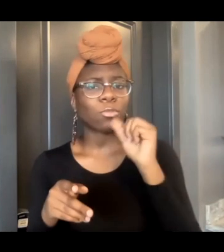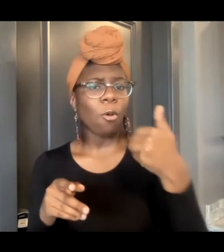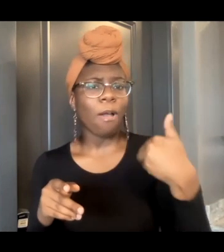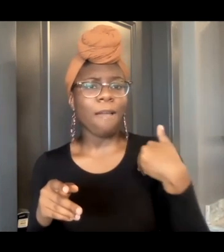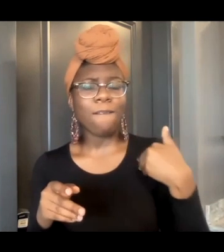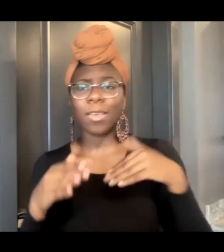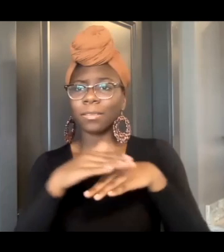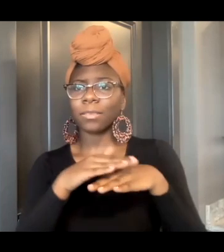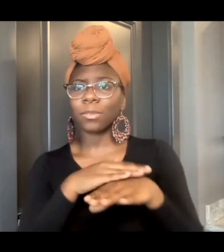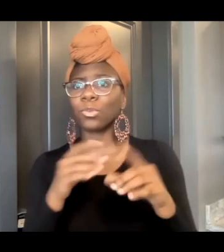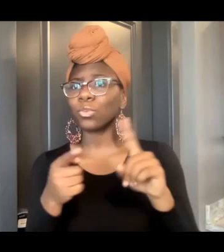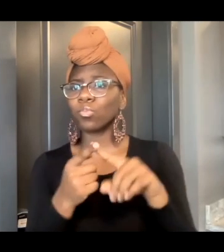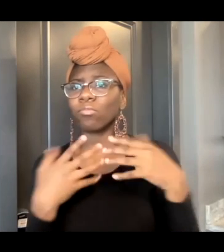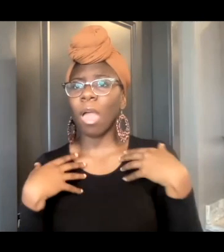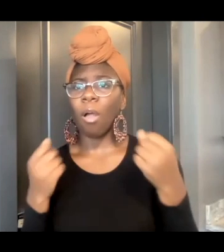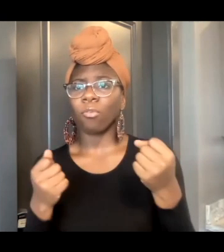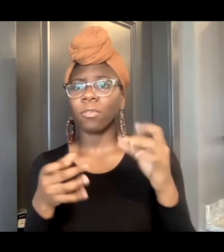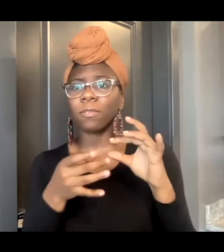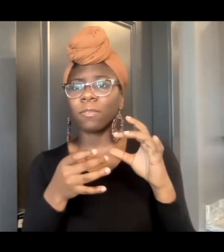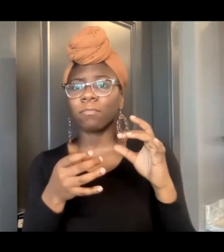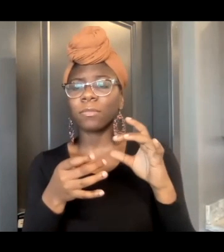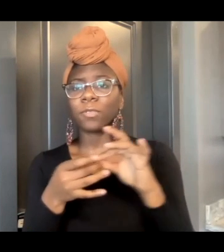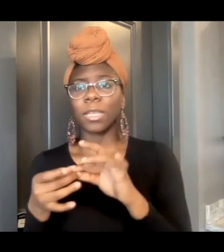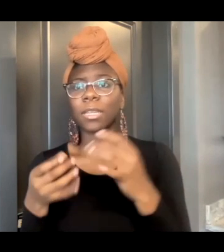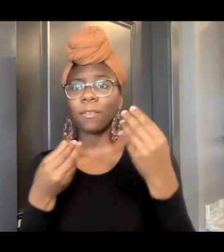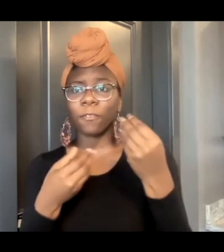community.